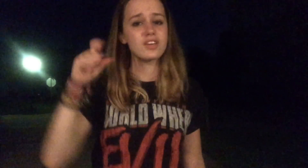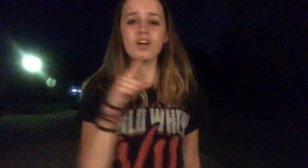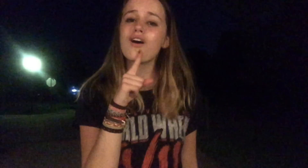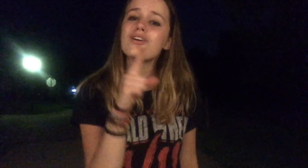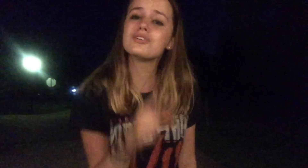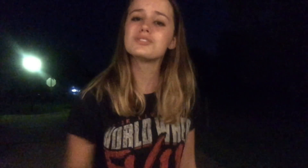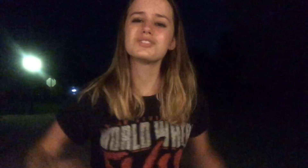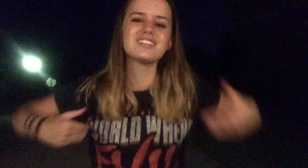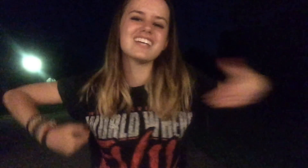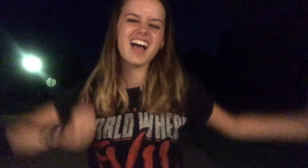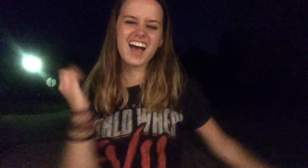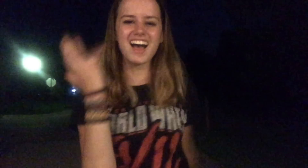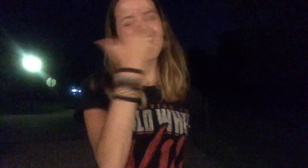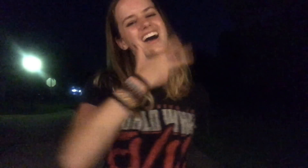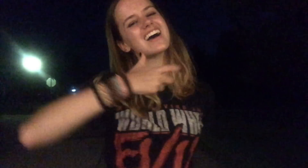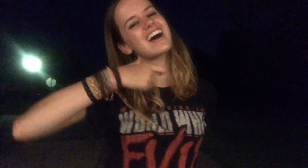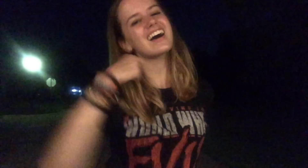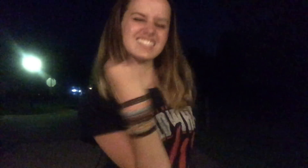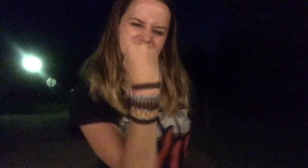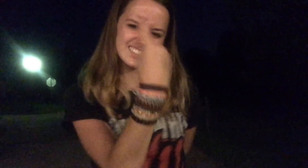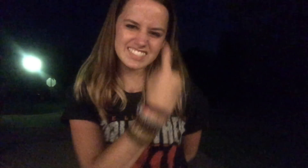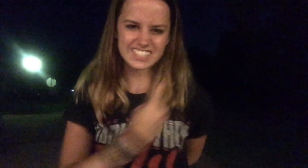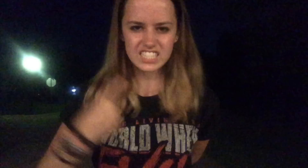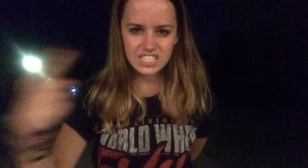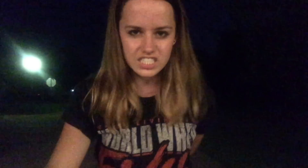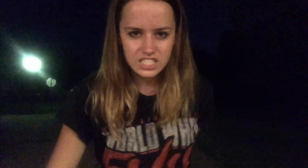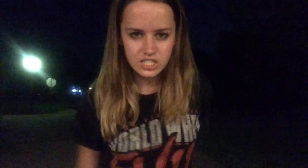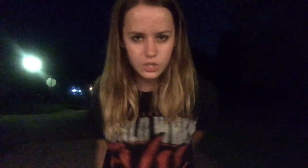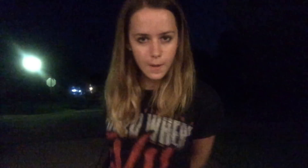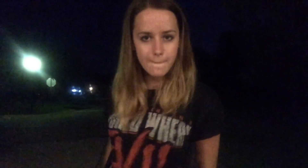the ugly truth has a model face